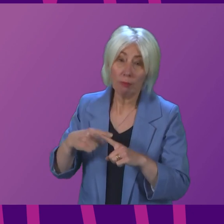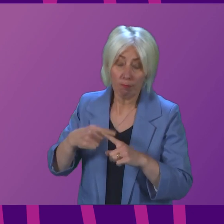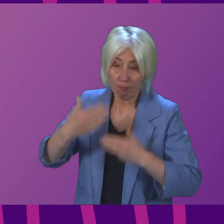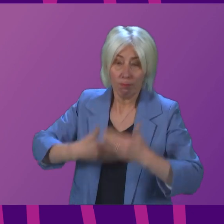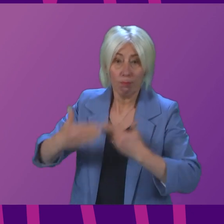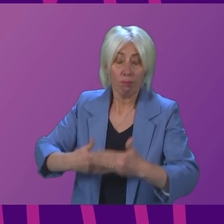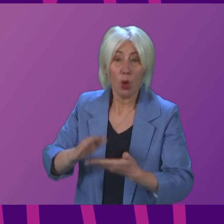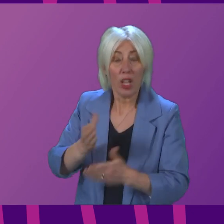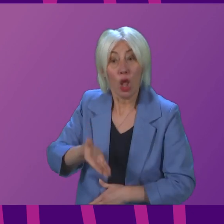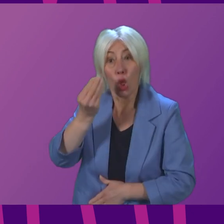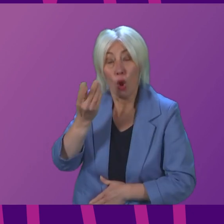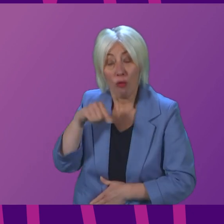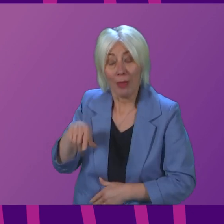that lessons can be learned.